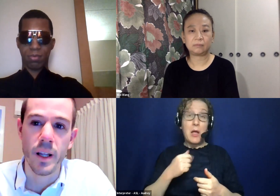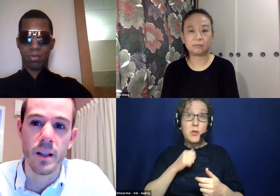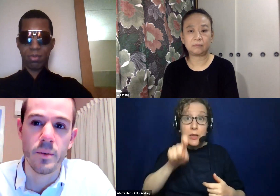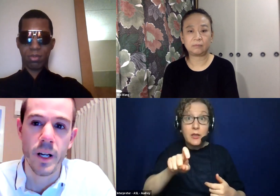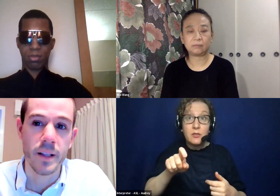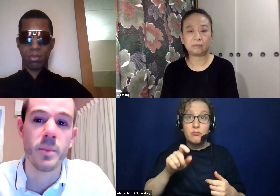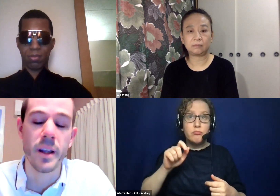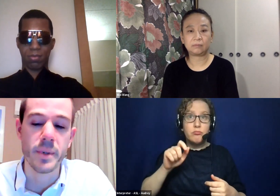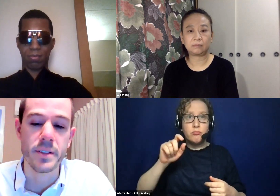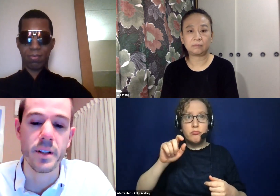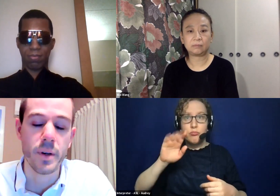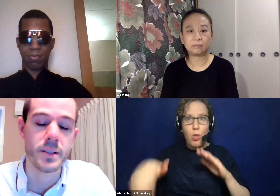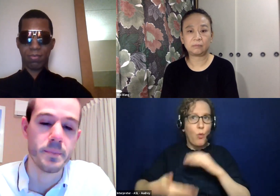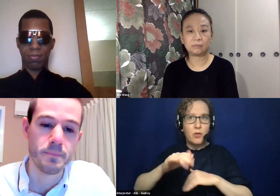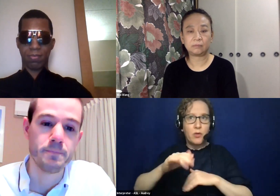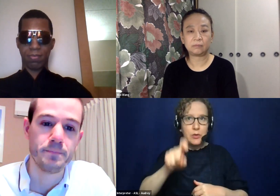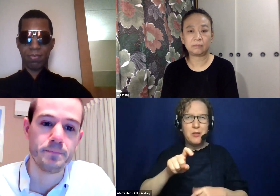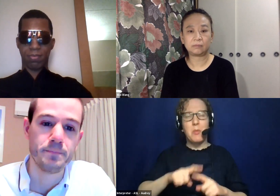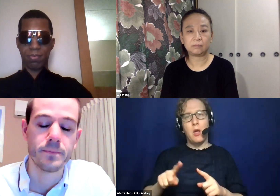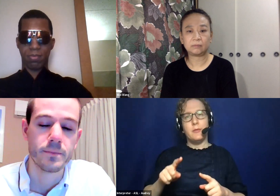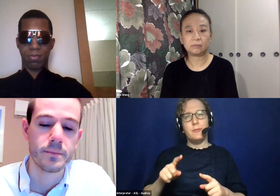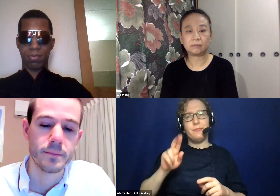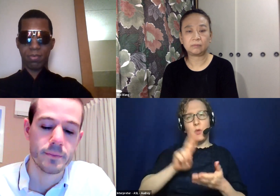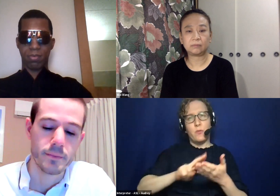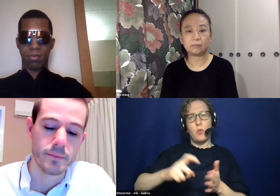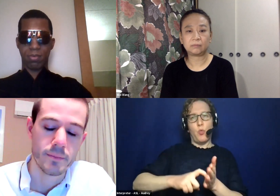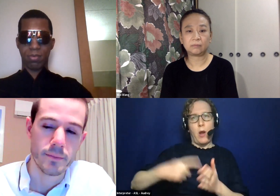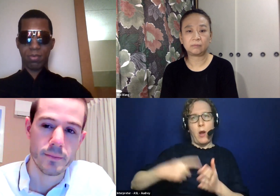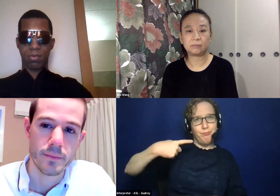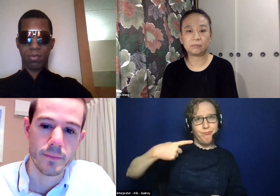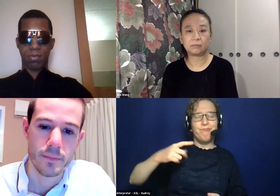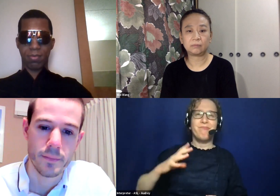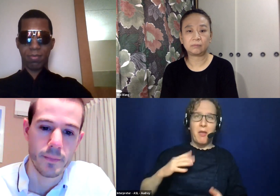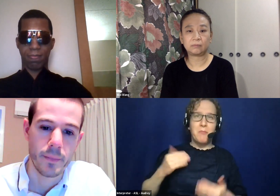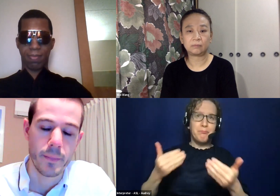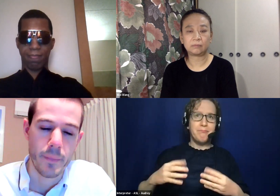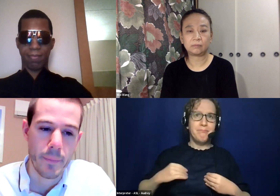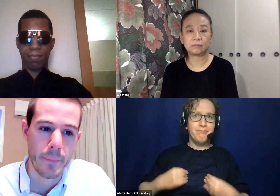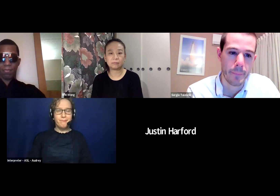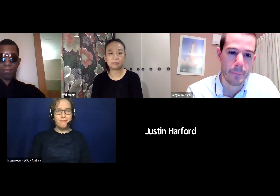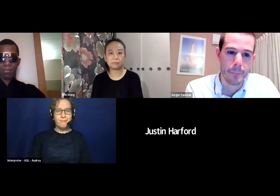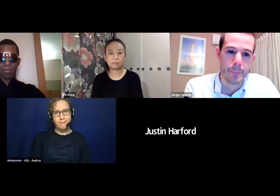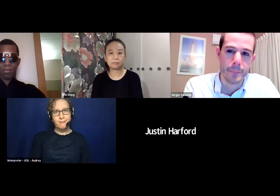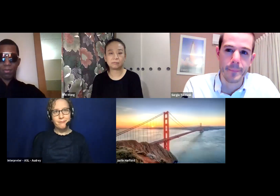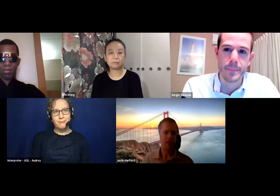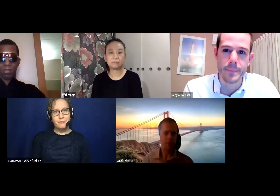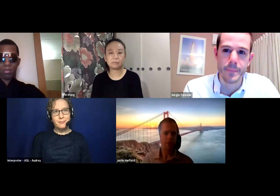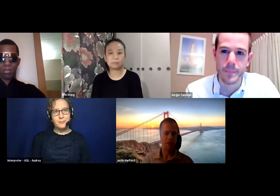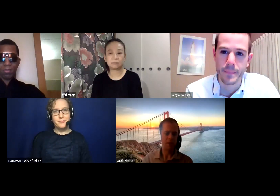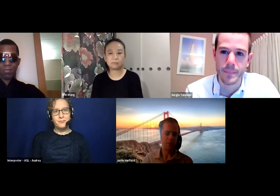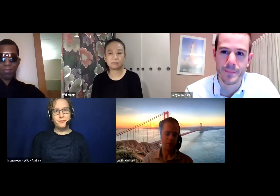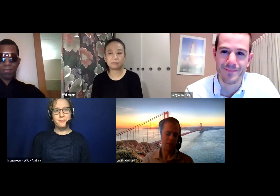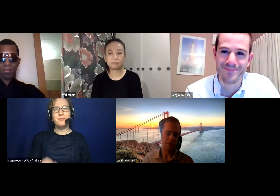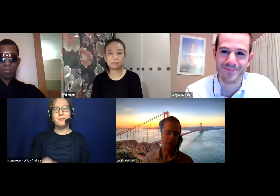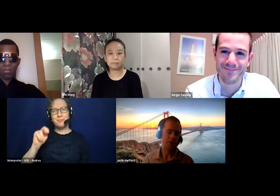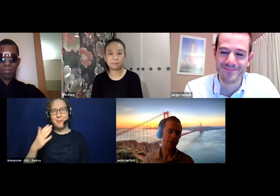to deal with when I did my experience in the U.S. >> JUSTIN HARFORD: Thank you, thank you, Sergio.